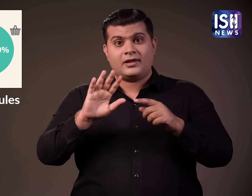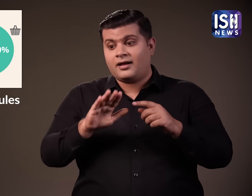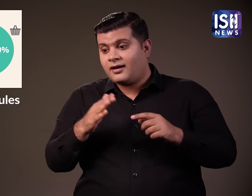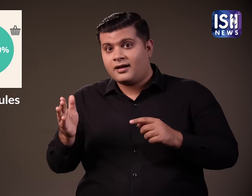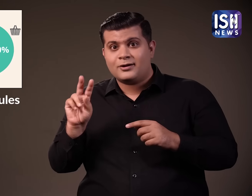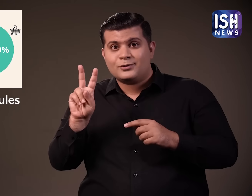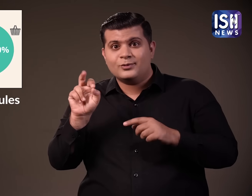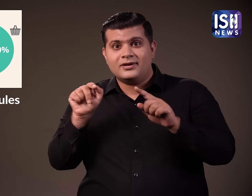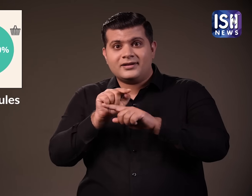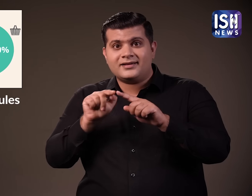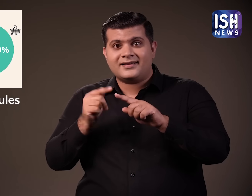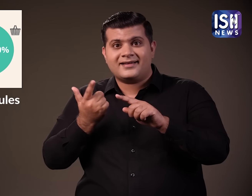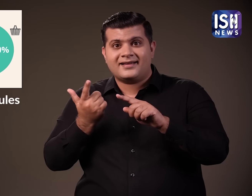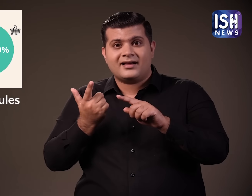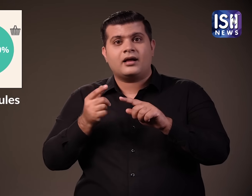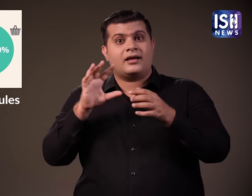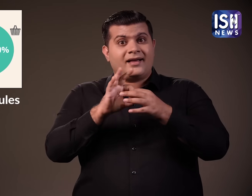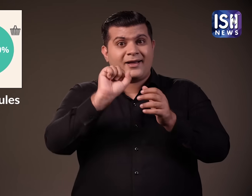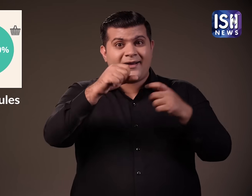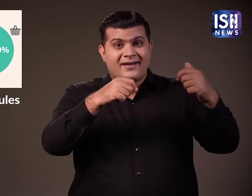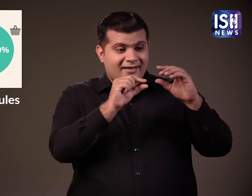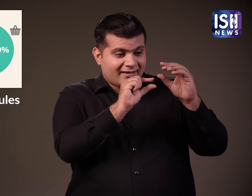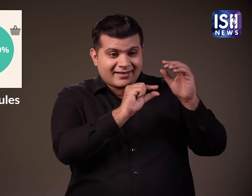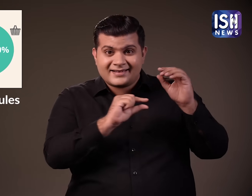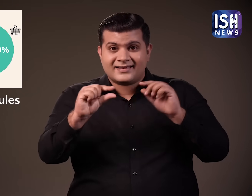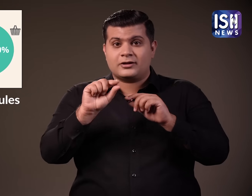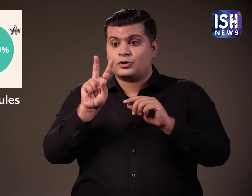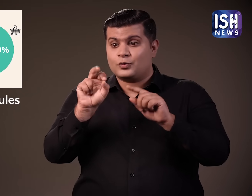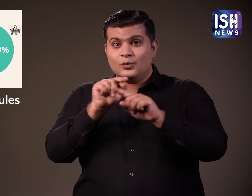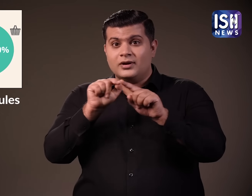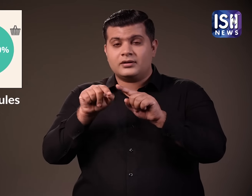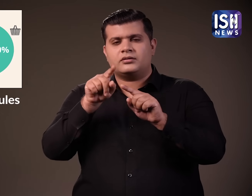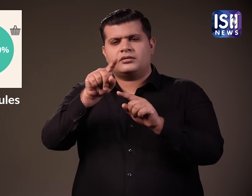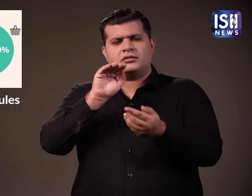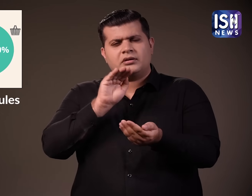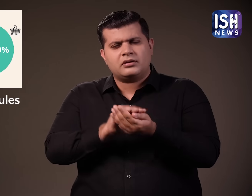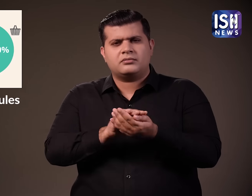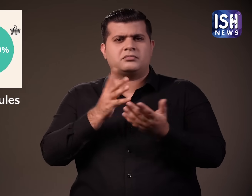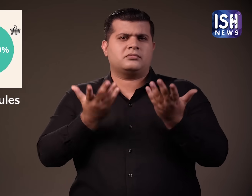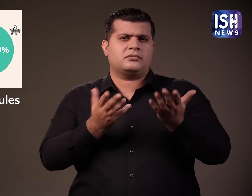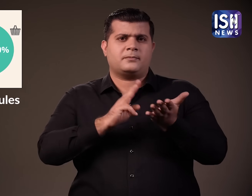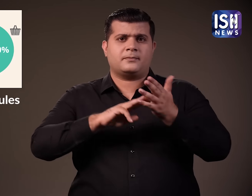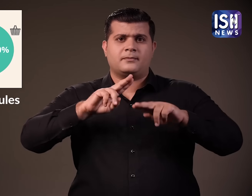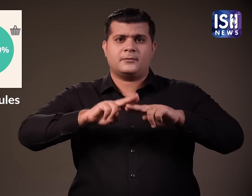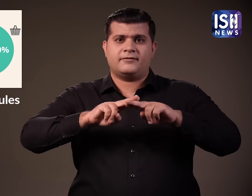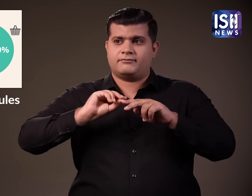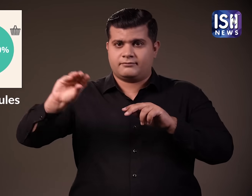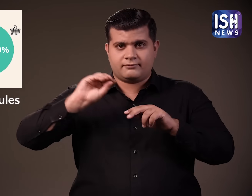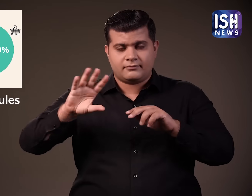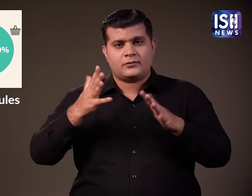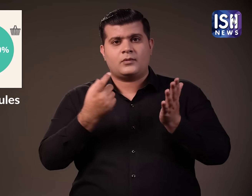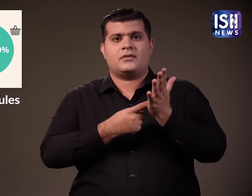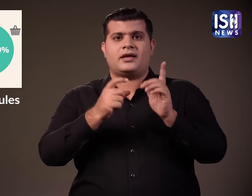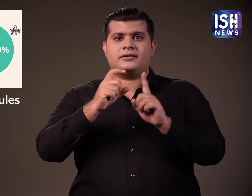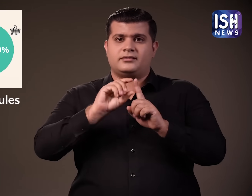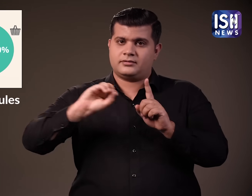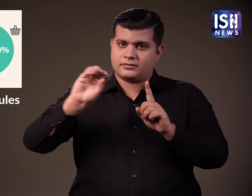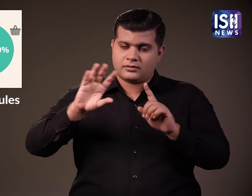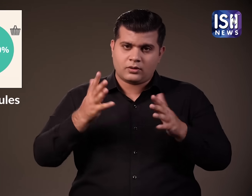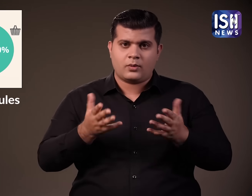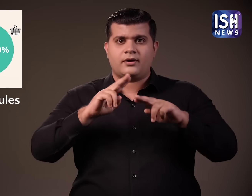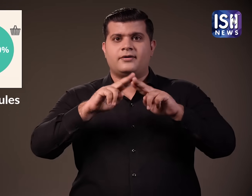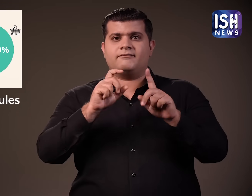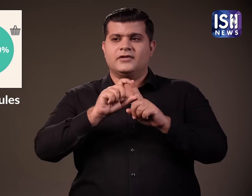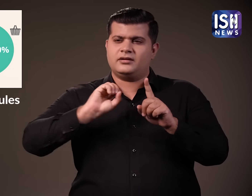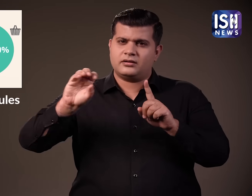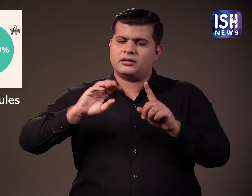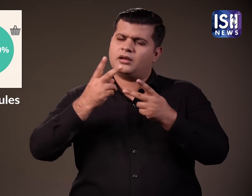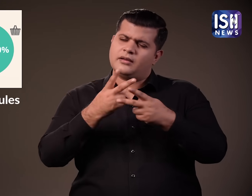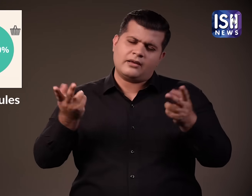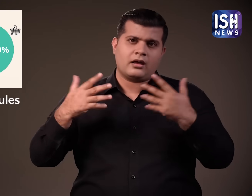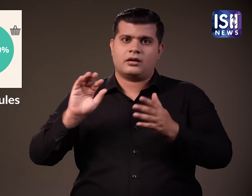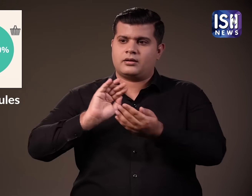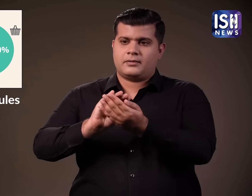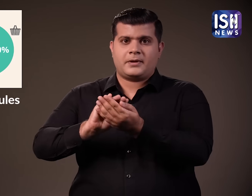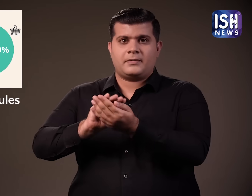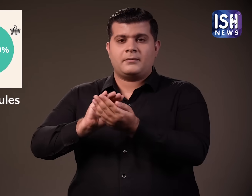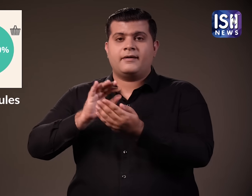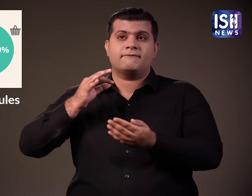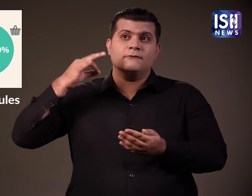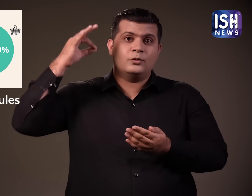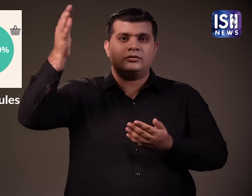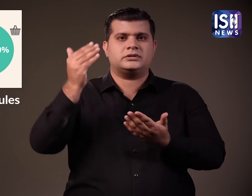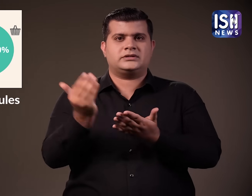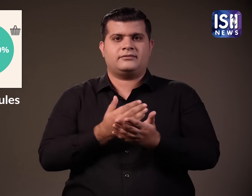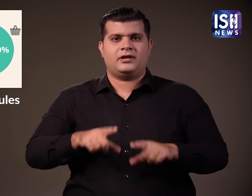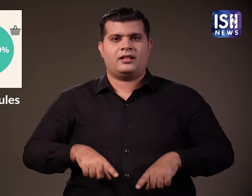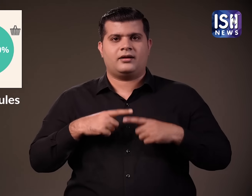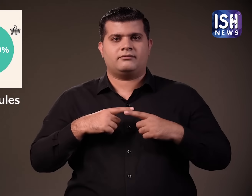The balance 20% must be kept aside for saving and investments in equity, mutual funds, fixed deposits etc.